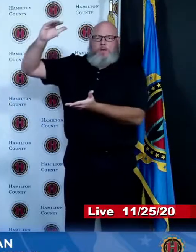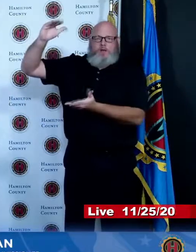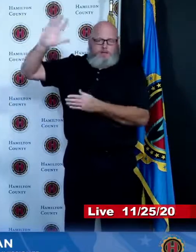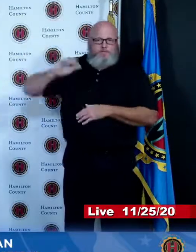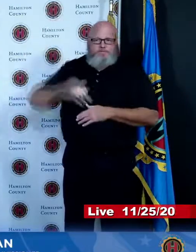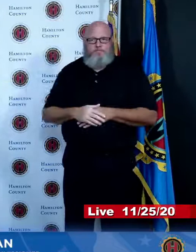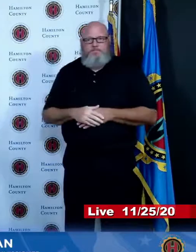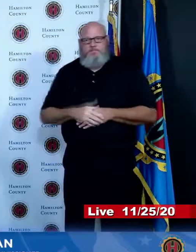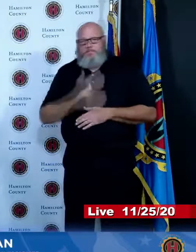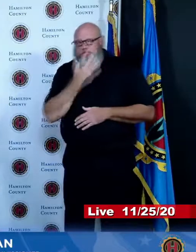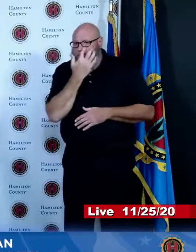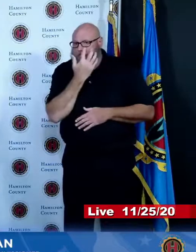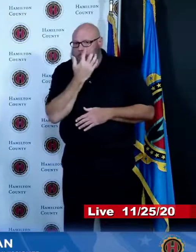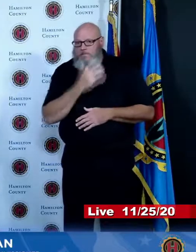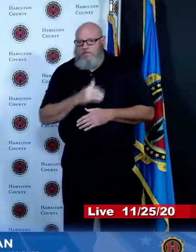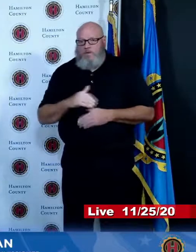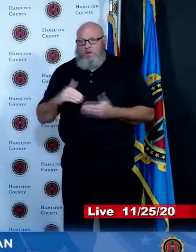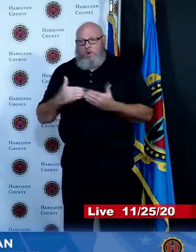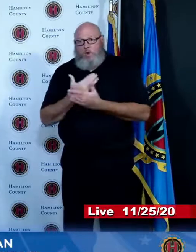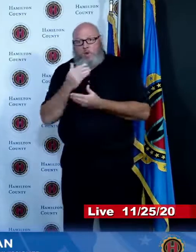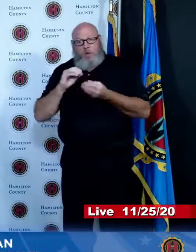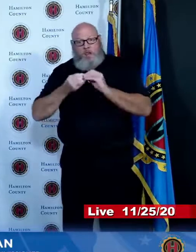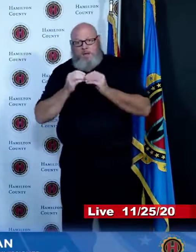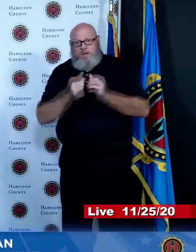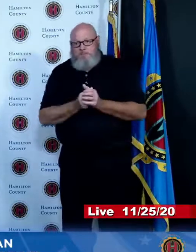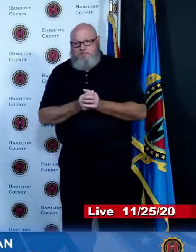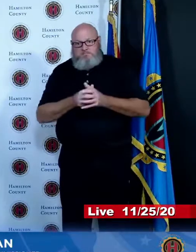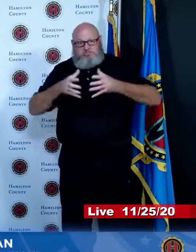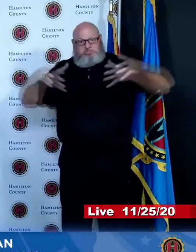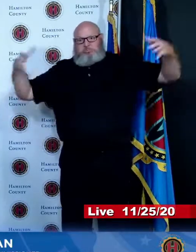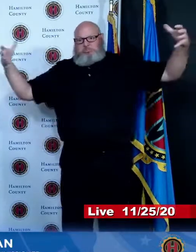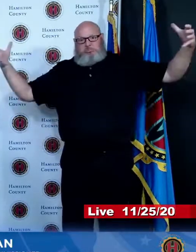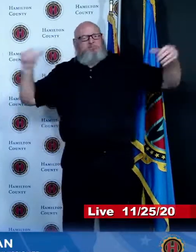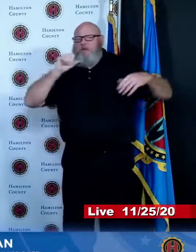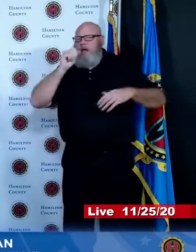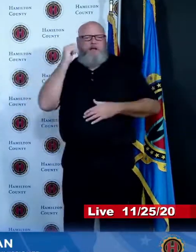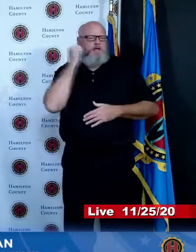in the number of cases over the previous day I'll talk more about that in a moment I do always like